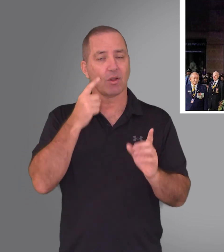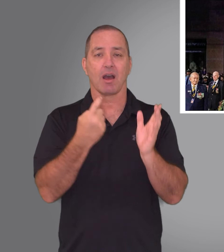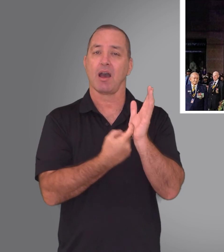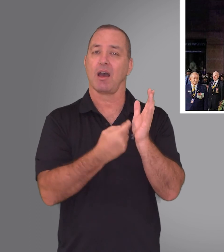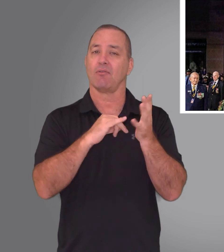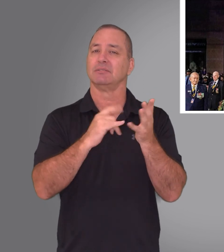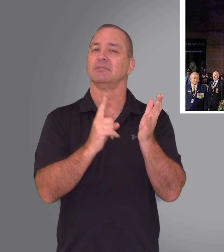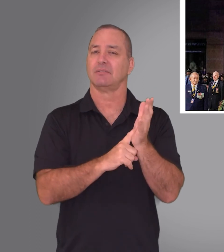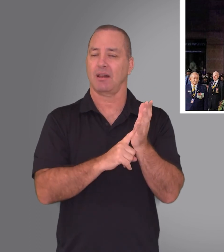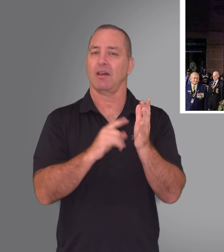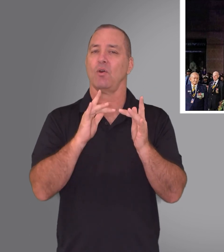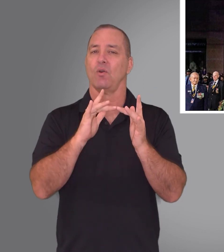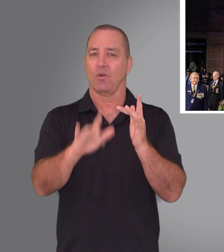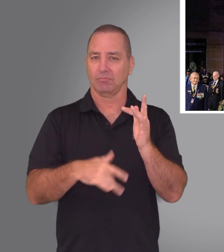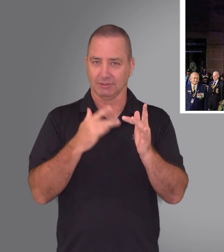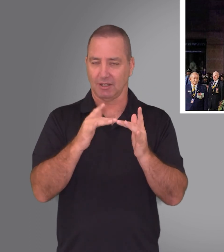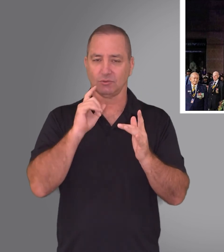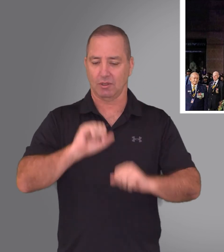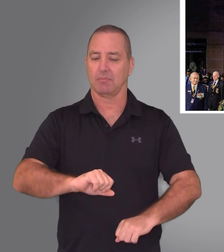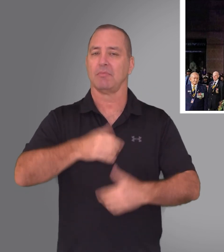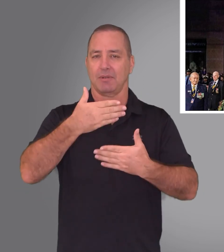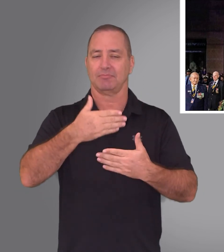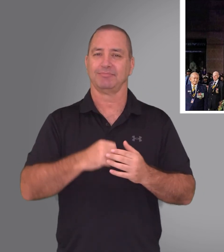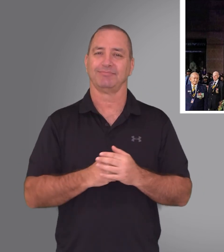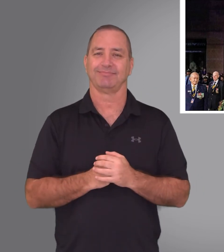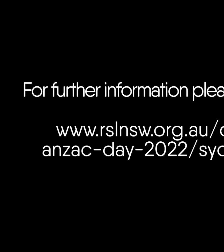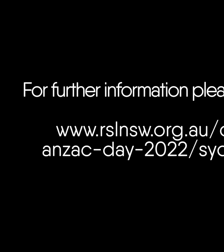Have a look at the RSL website. Information is on there.